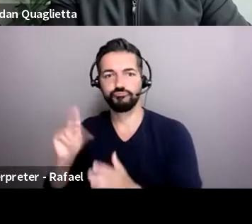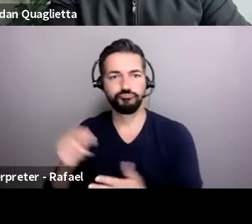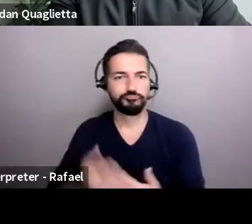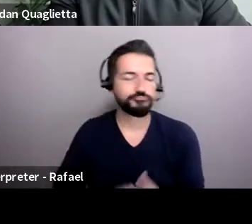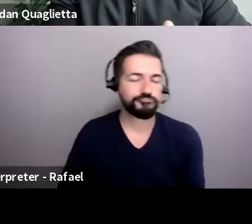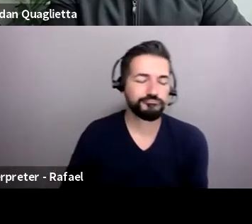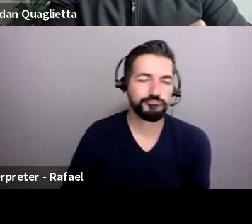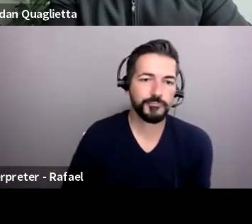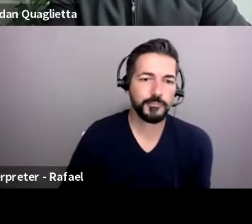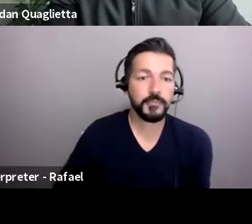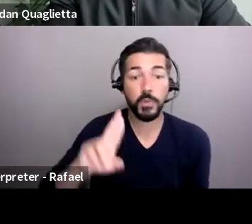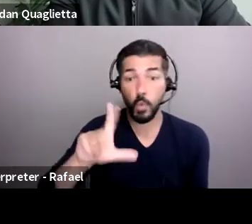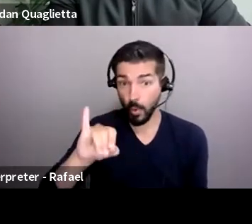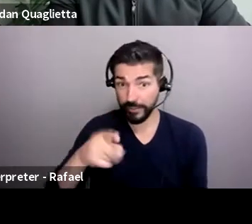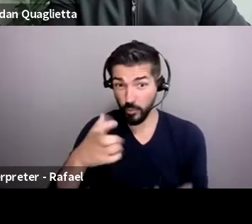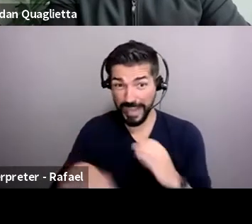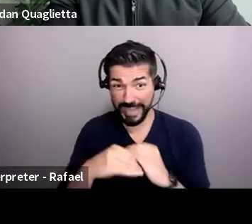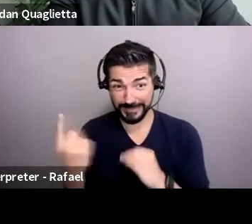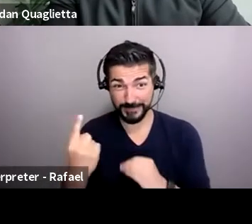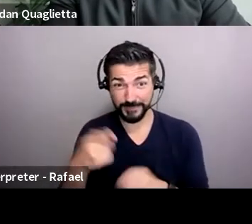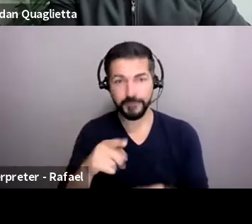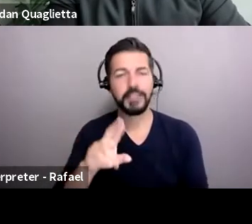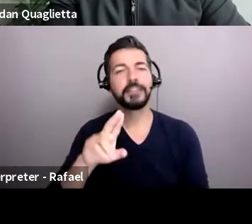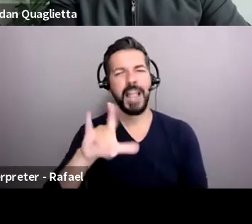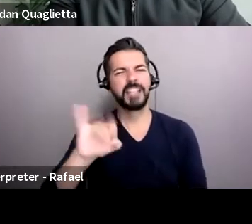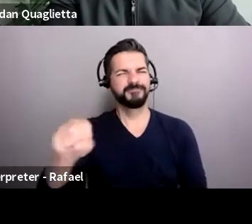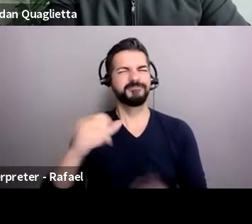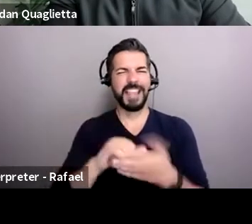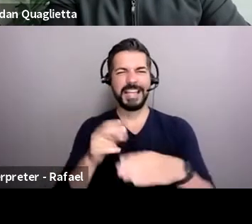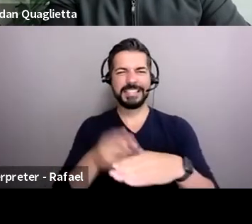Yeah. If it's those temporary content that gets a little tricky,